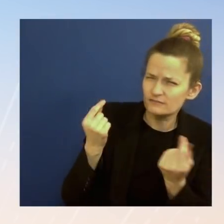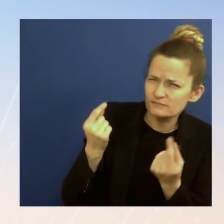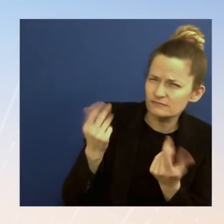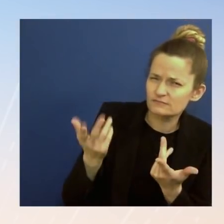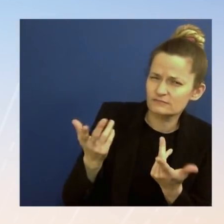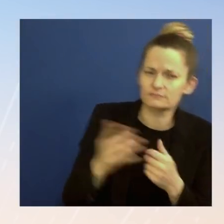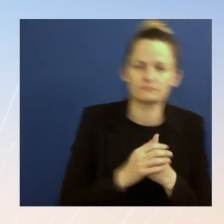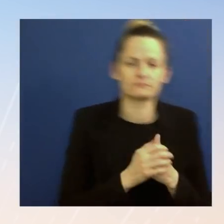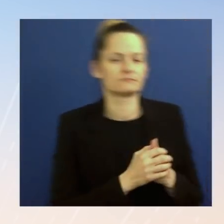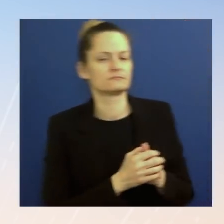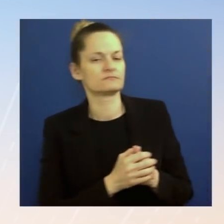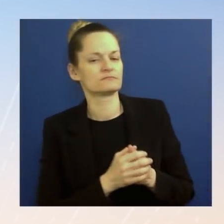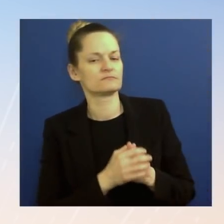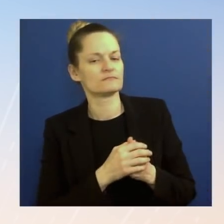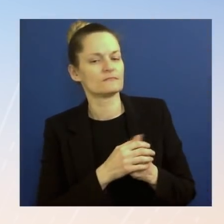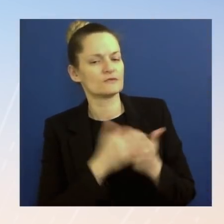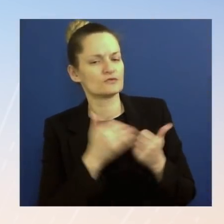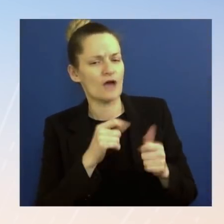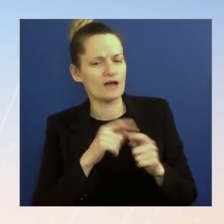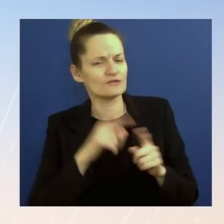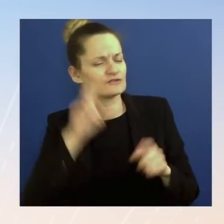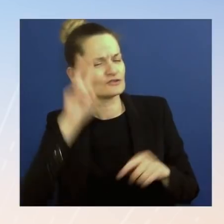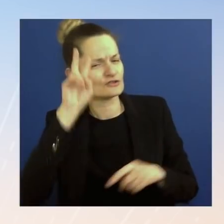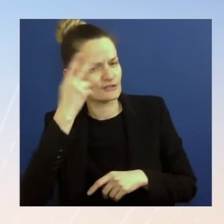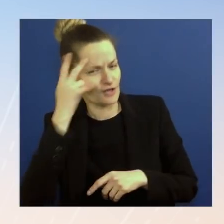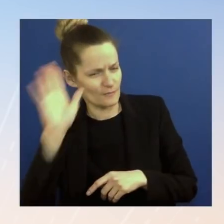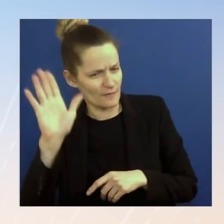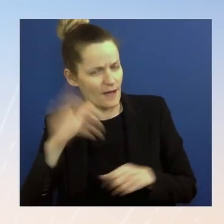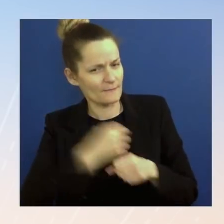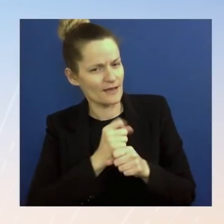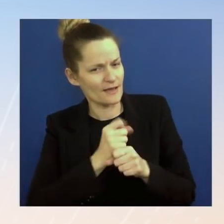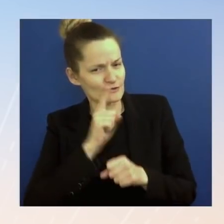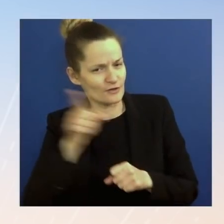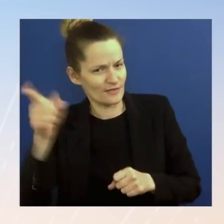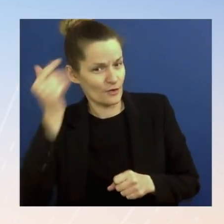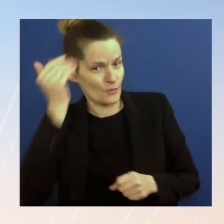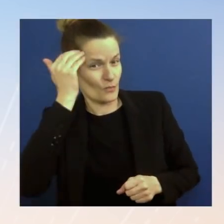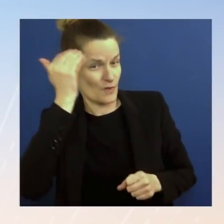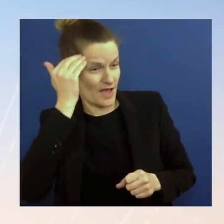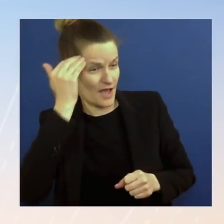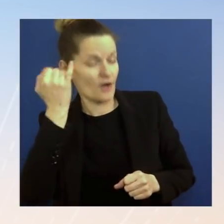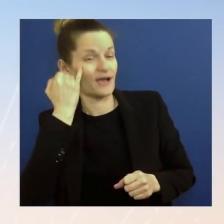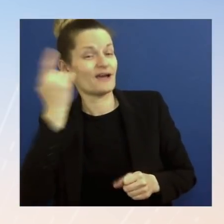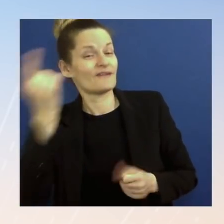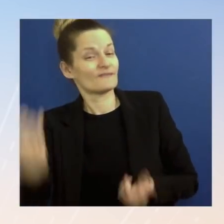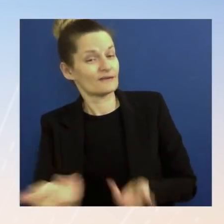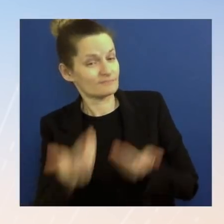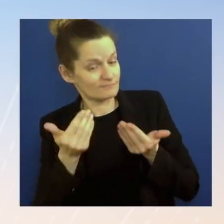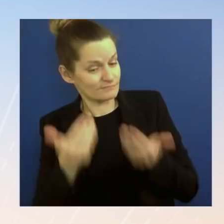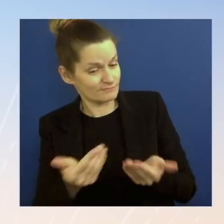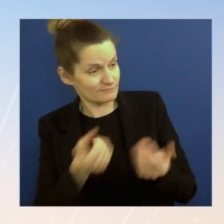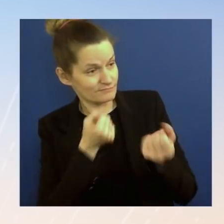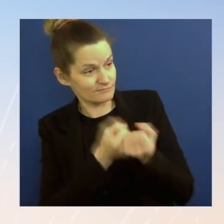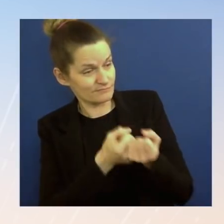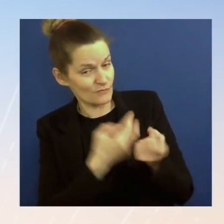would be should they take additional actions to support this invasion. Ms. Psaki: Go ahead. The Press: On the additional $200 million